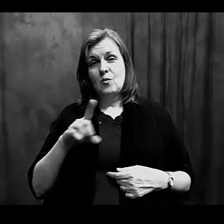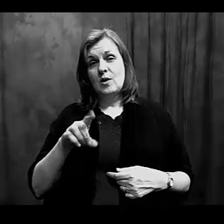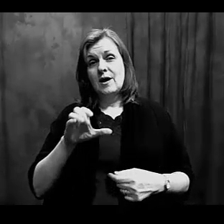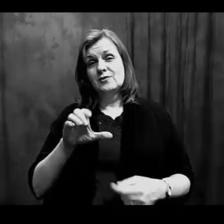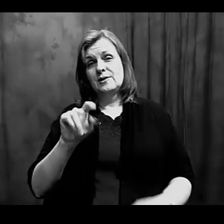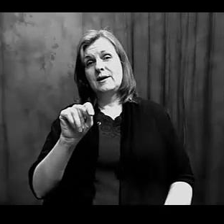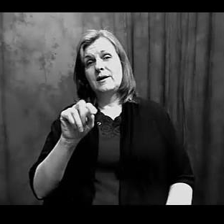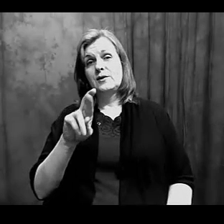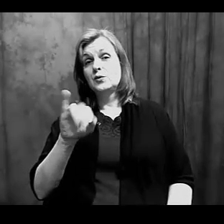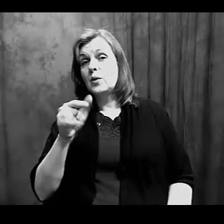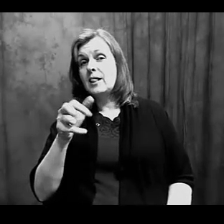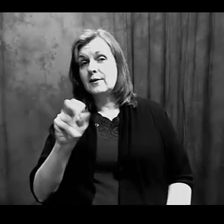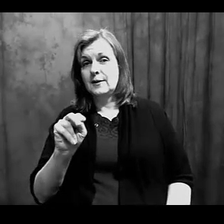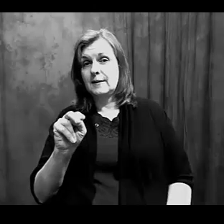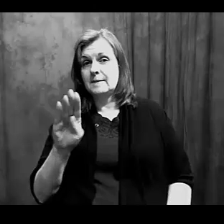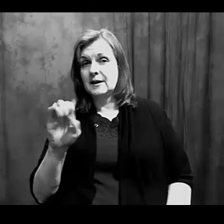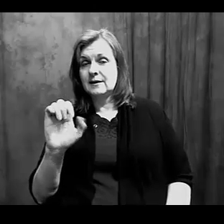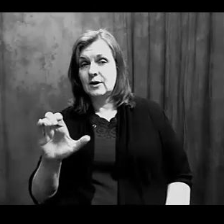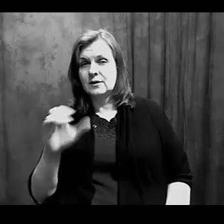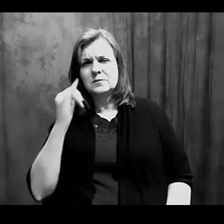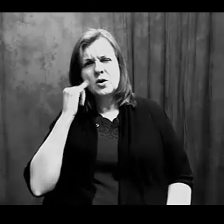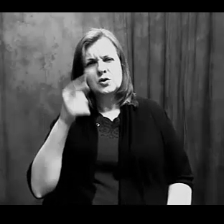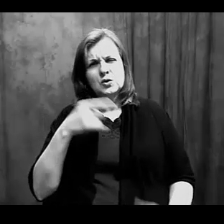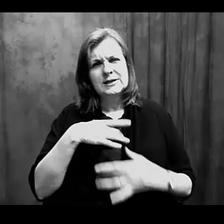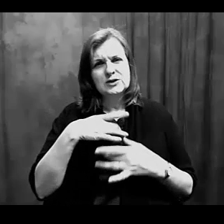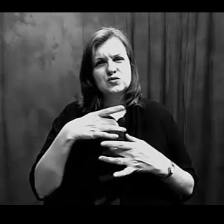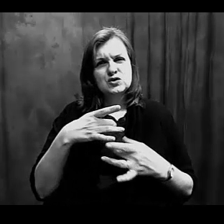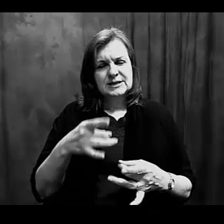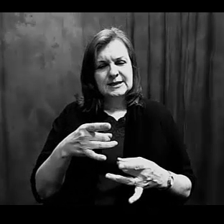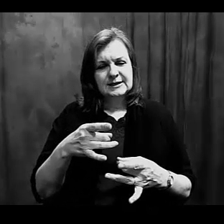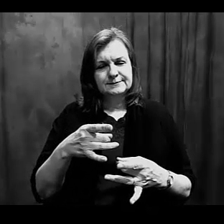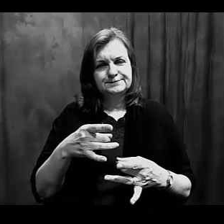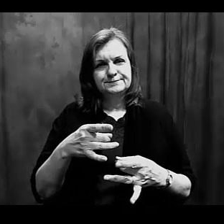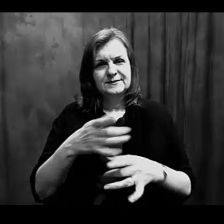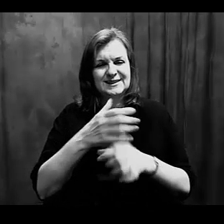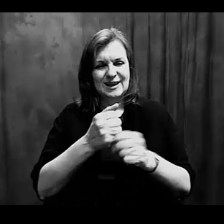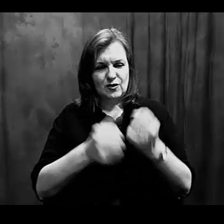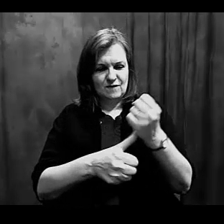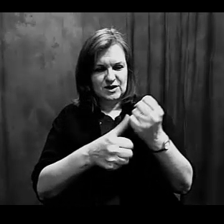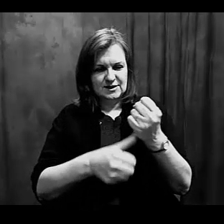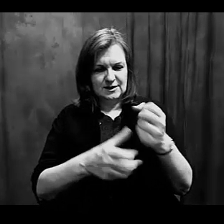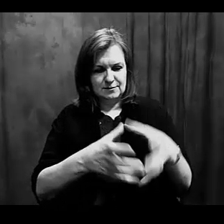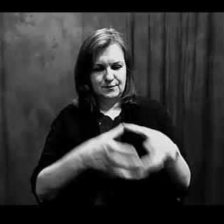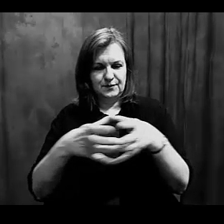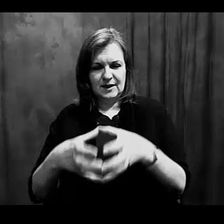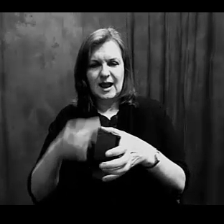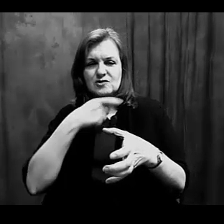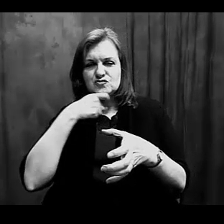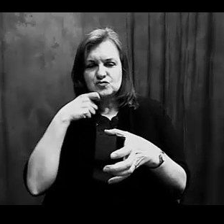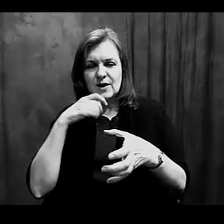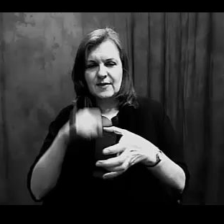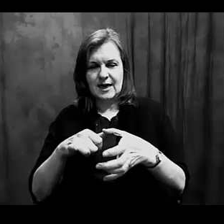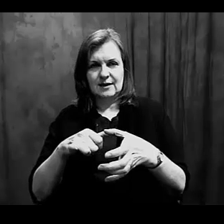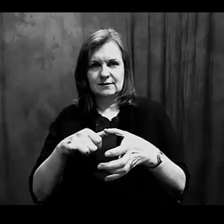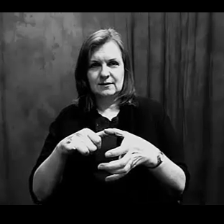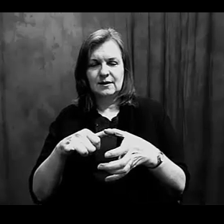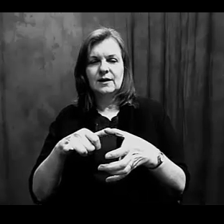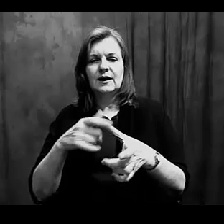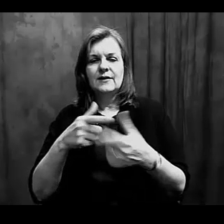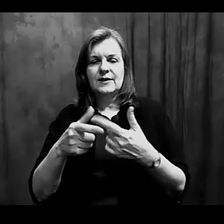in your digestive tract you about 100 trillion bacteria and if you actually were interested in drying out and weighing your feces